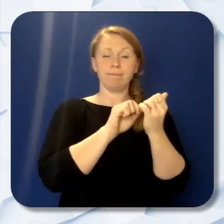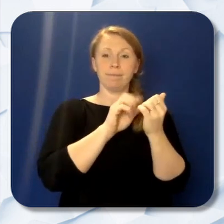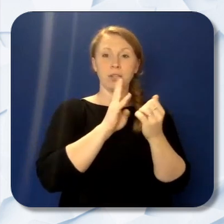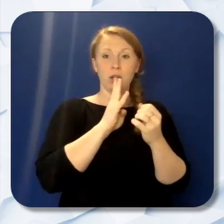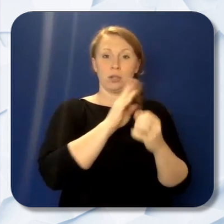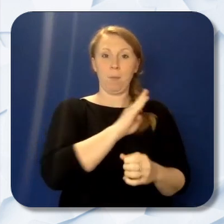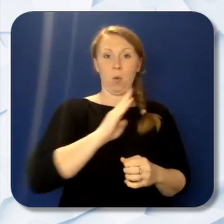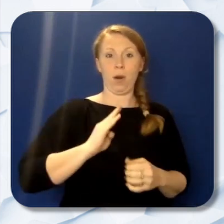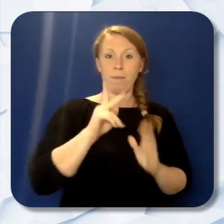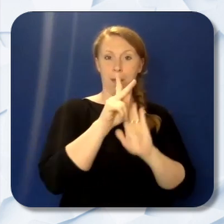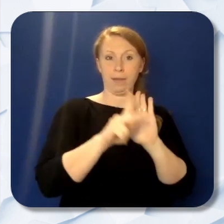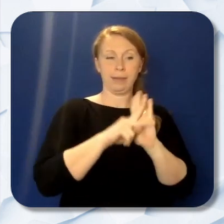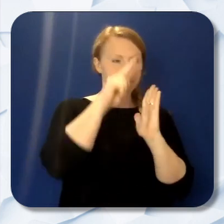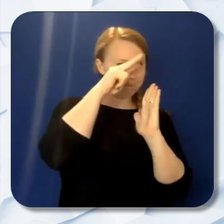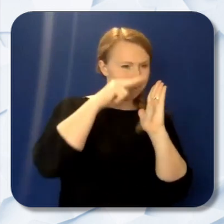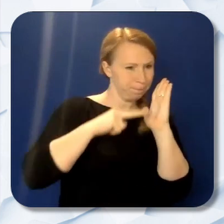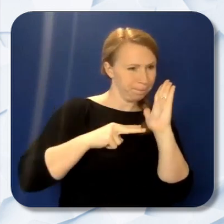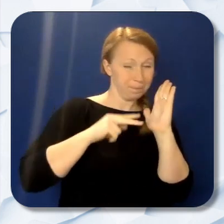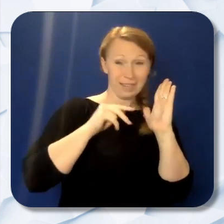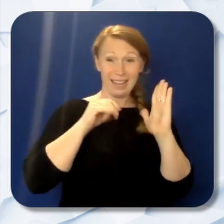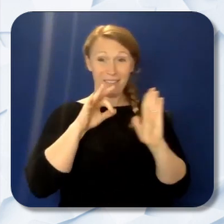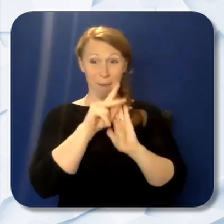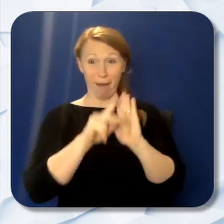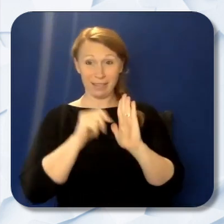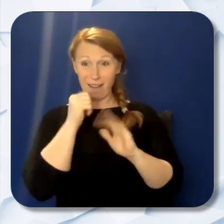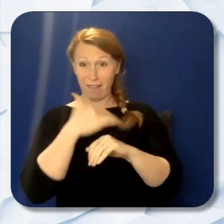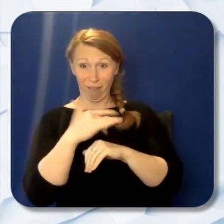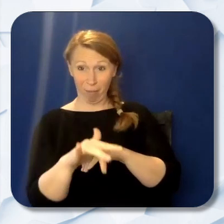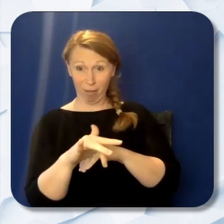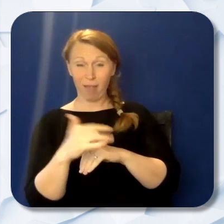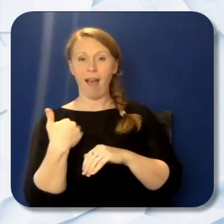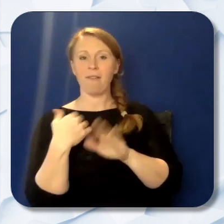no board policy, if no board policy is available, there are sample board policies available,